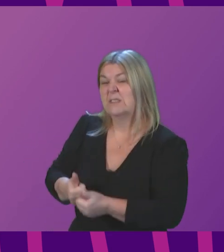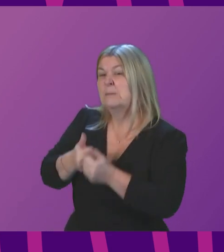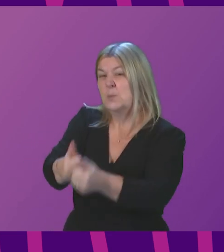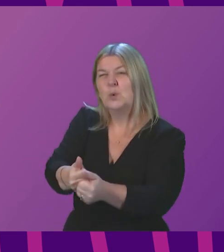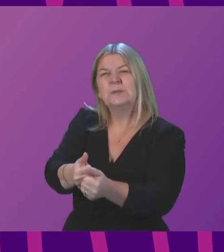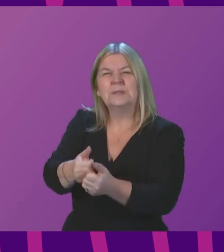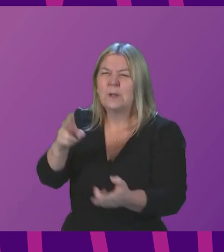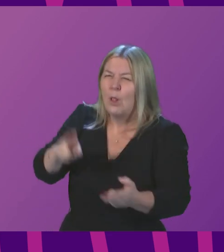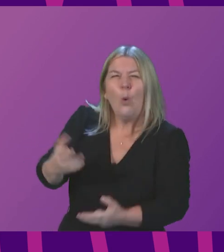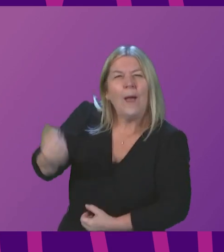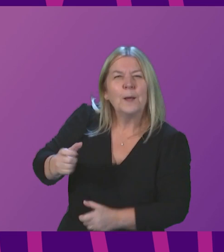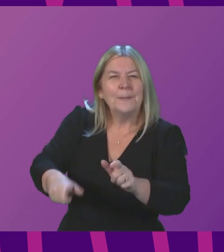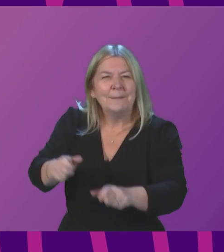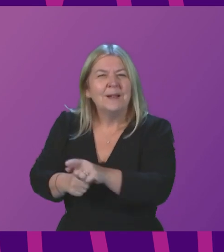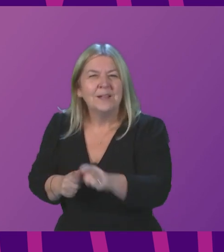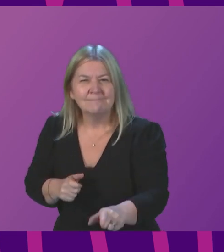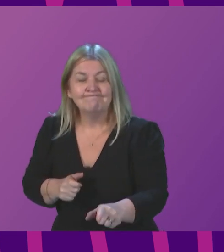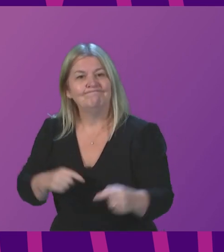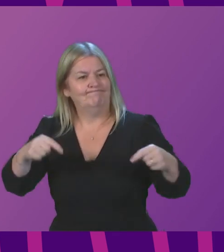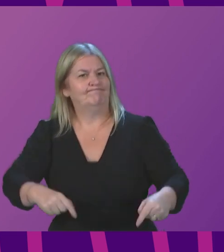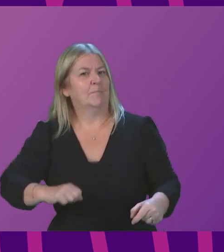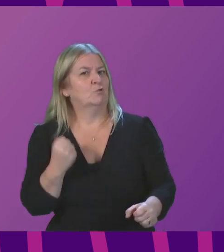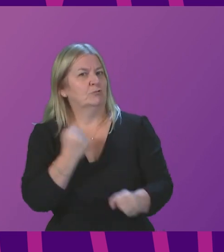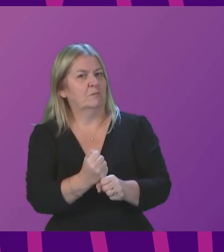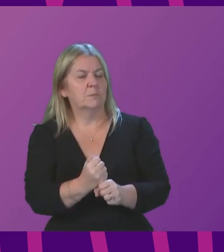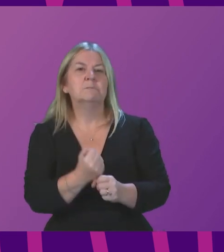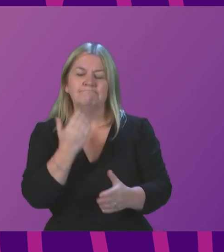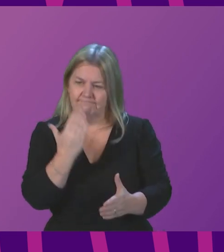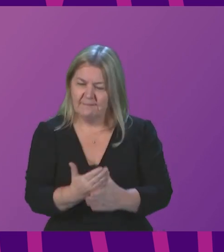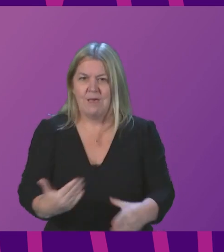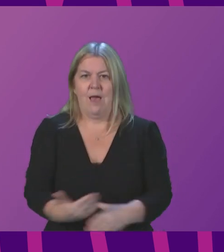The Scottish Government has already taken a number of actions to build on the support